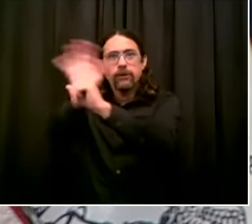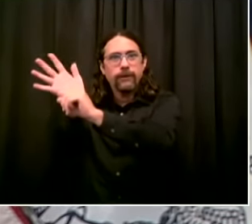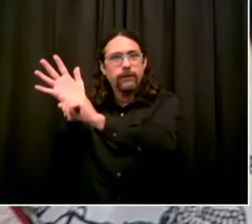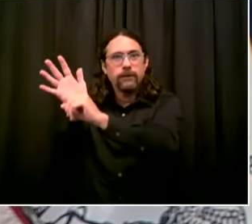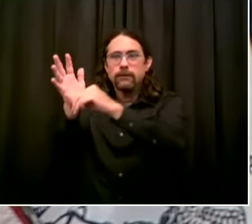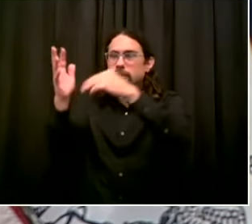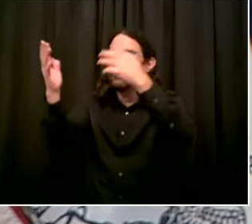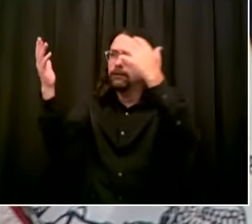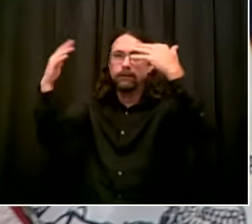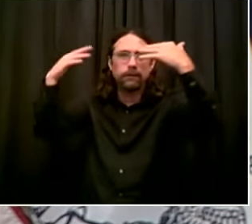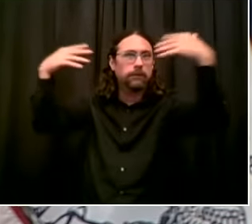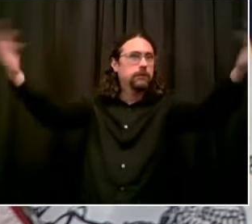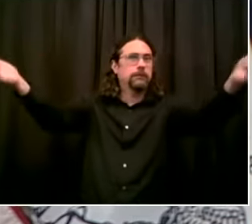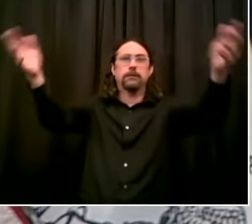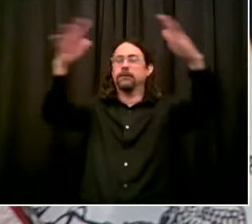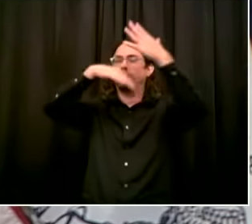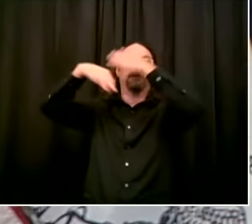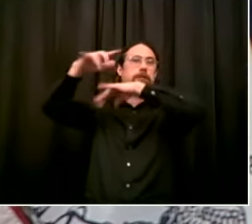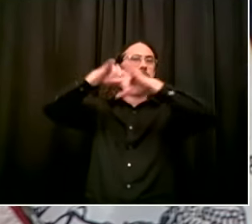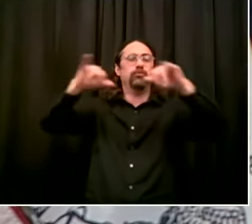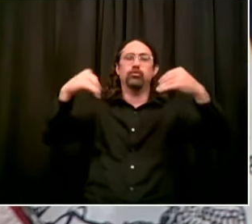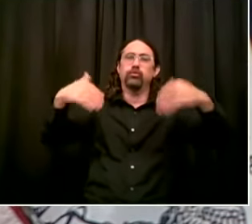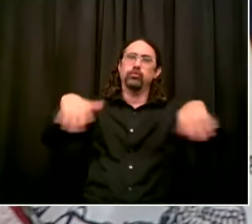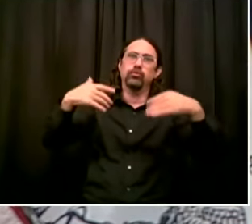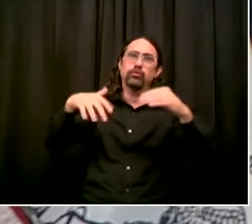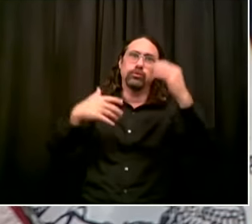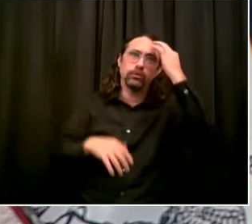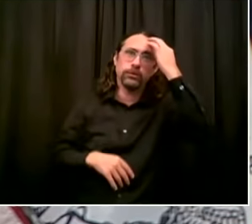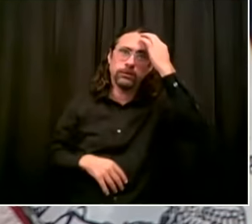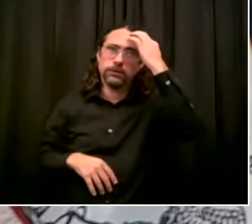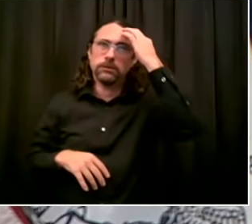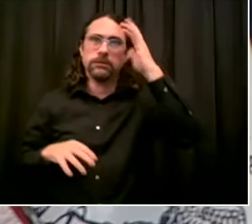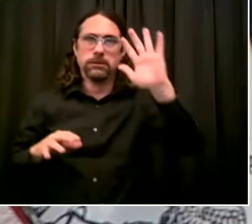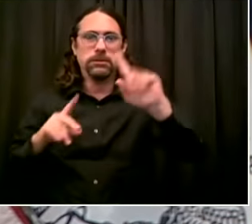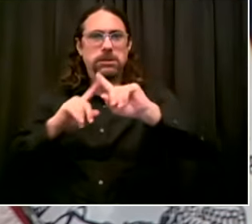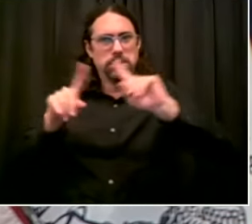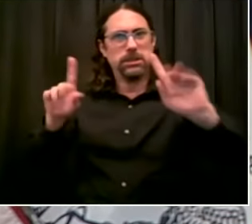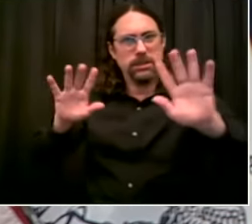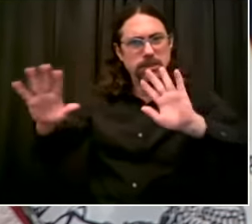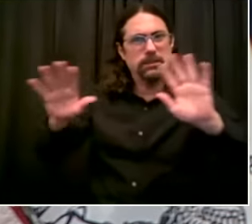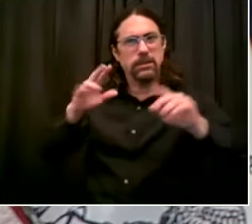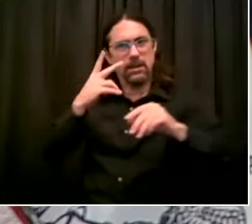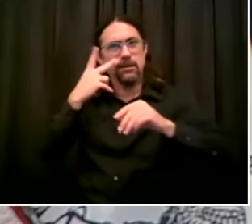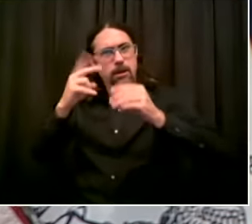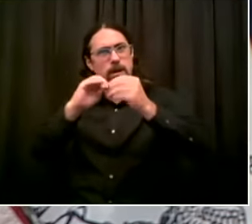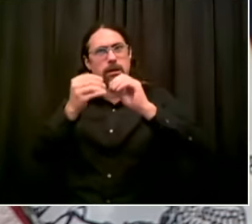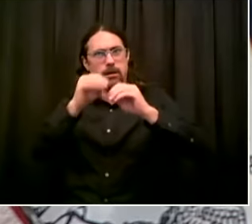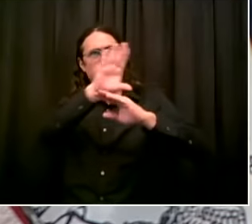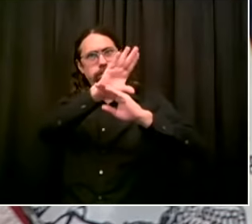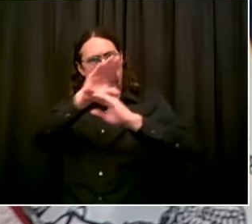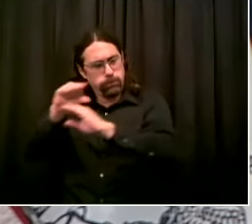IT IS NOT ACCEPTABLE ON ANY LEVEL. GOD FORBID SOMEONE IS ADDICTED TO A